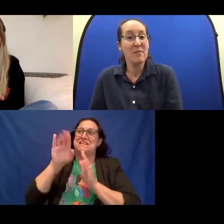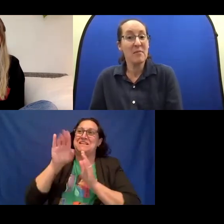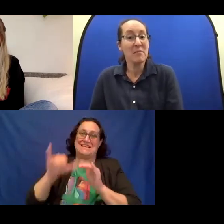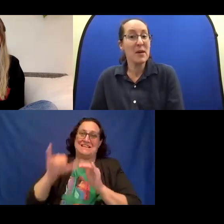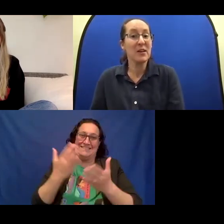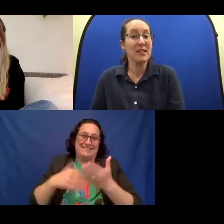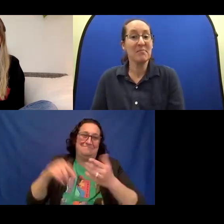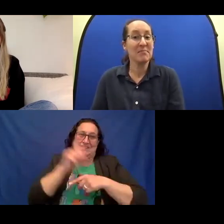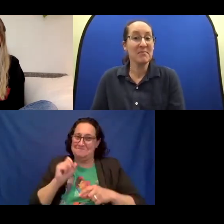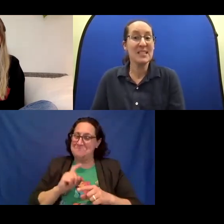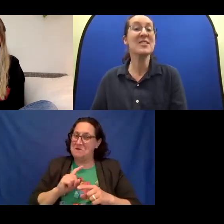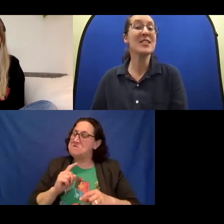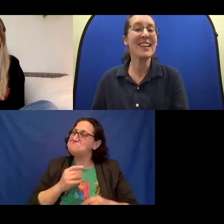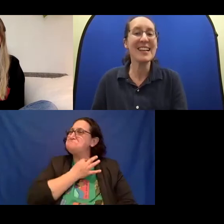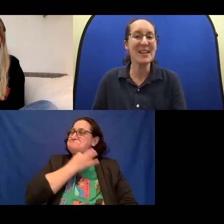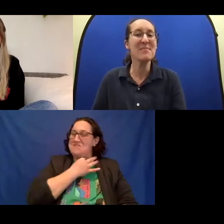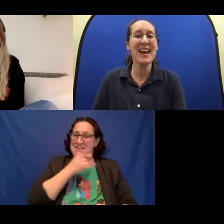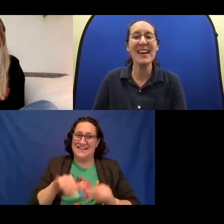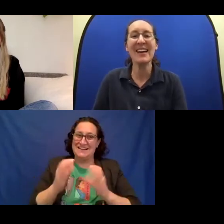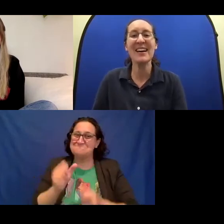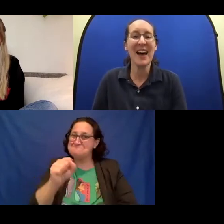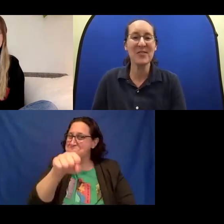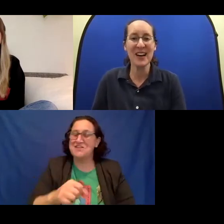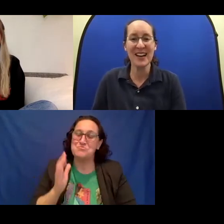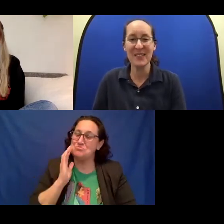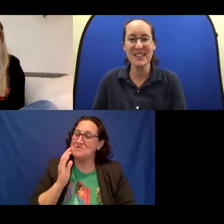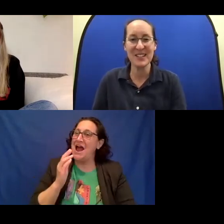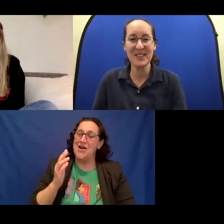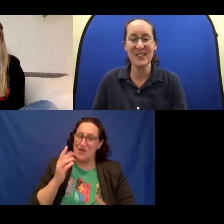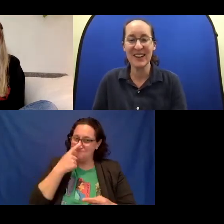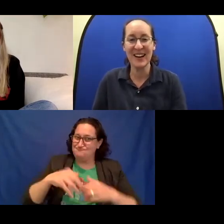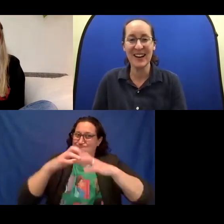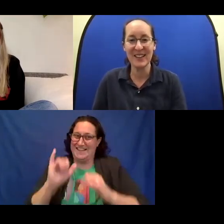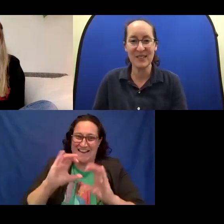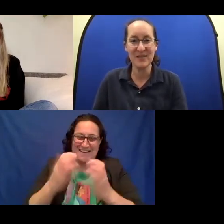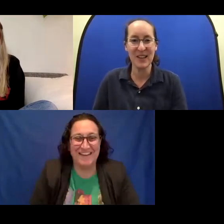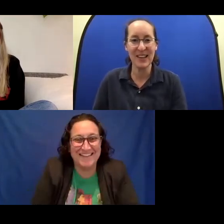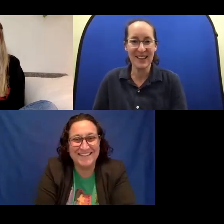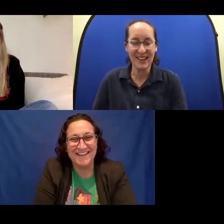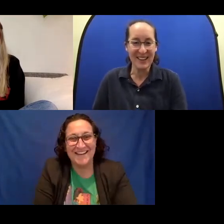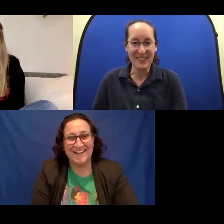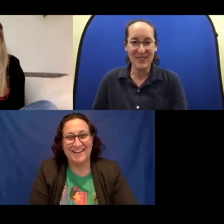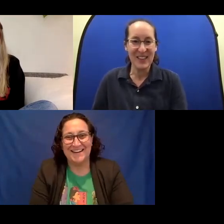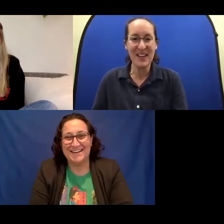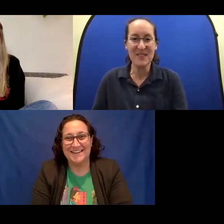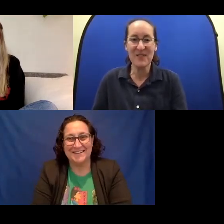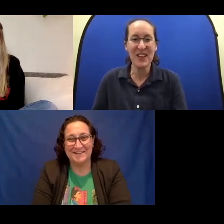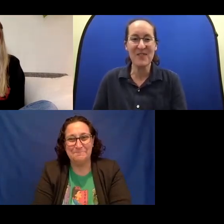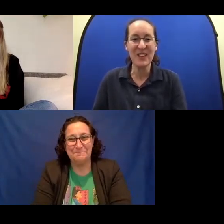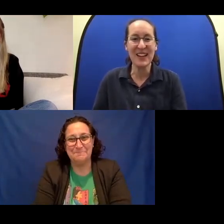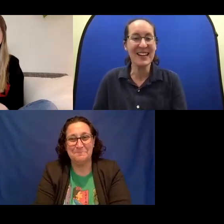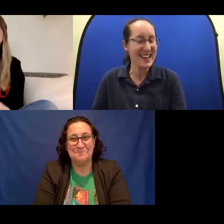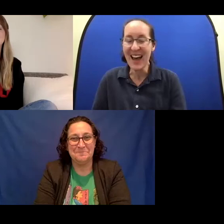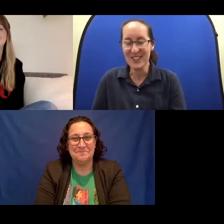maybe I could teach that class someday after I were to really feel invigorated, yeah sure!